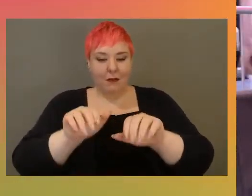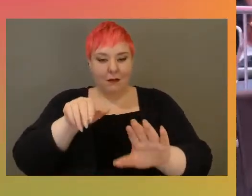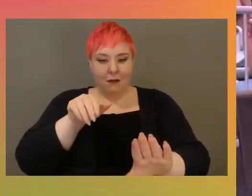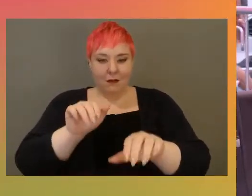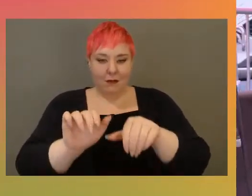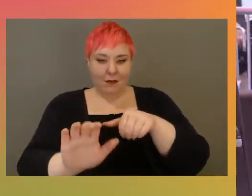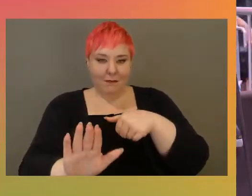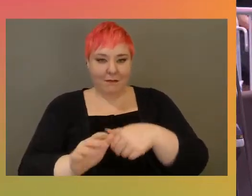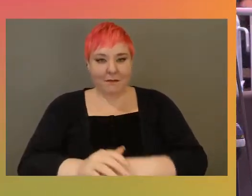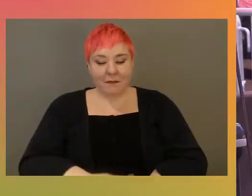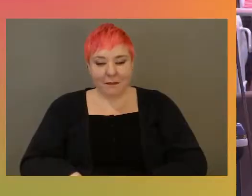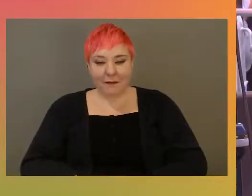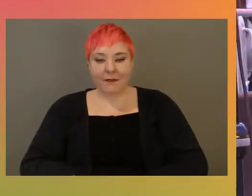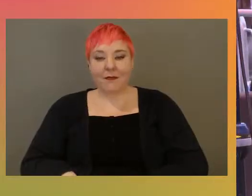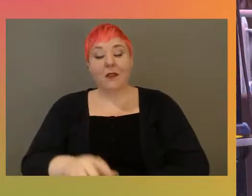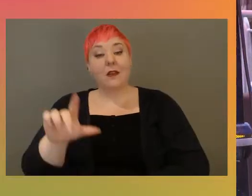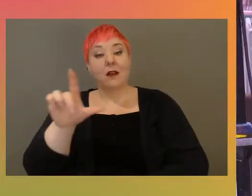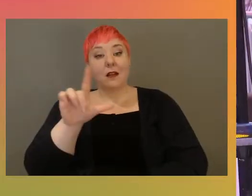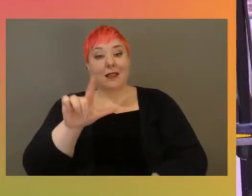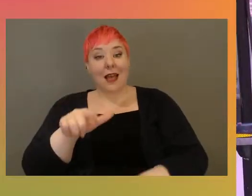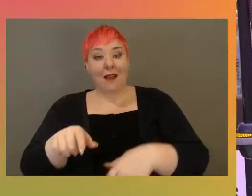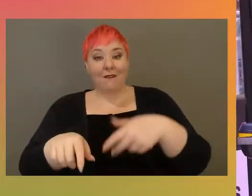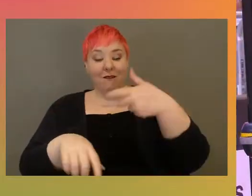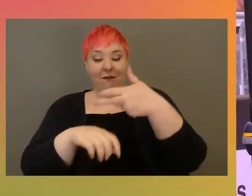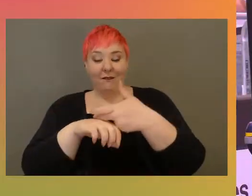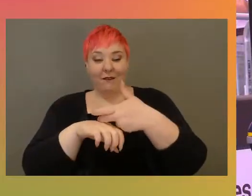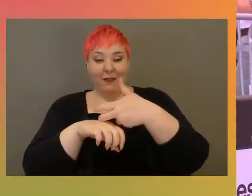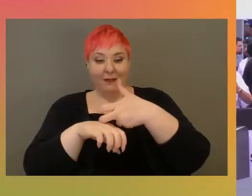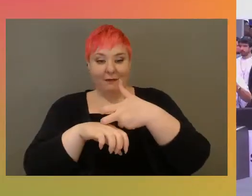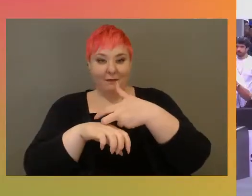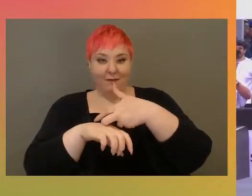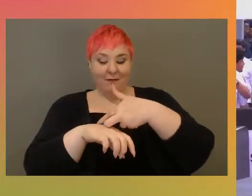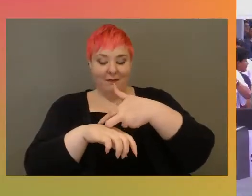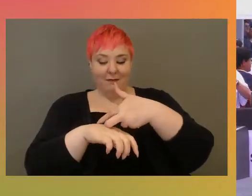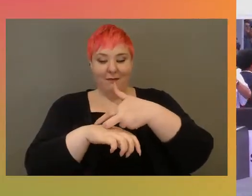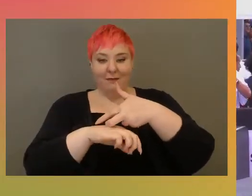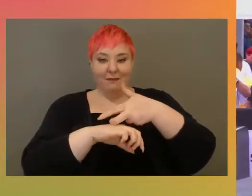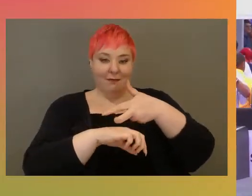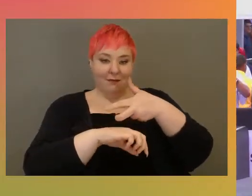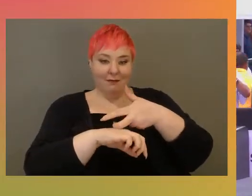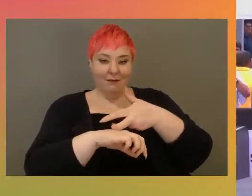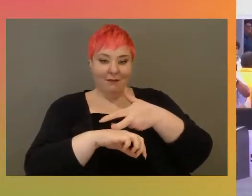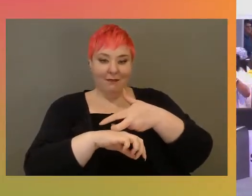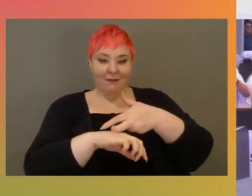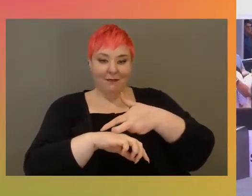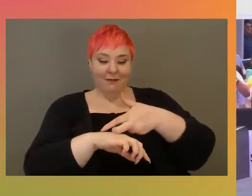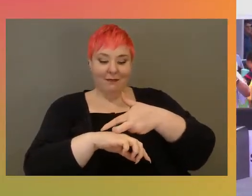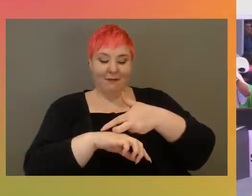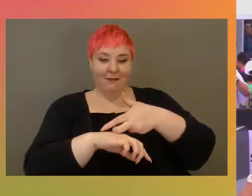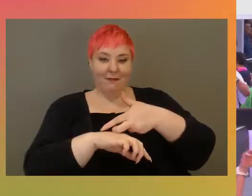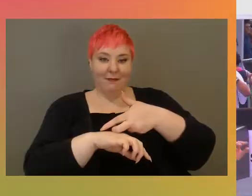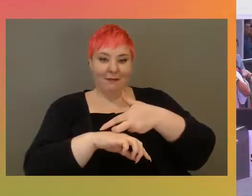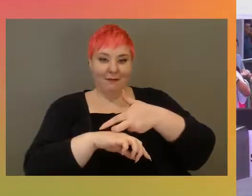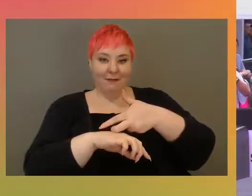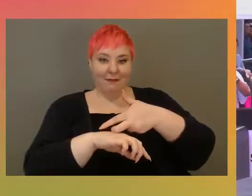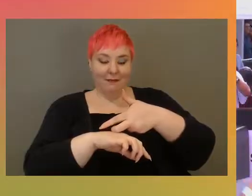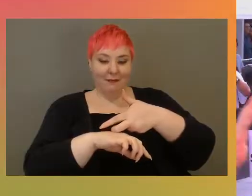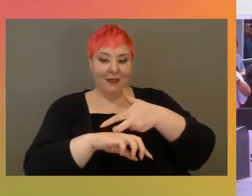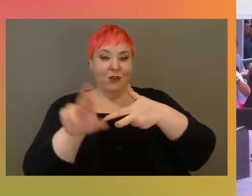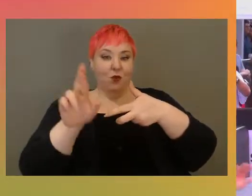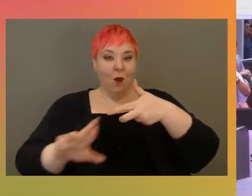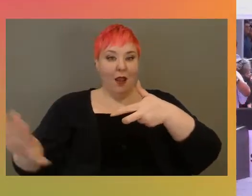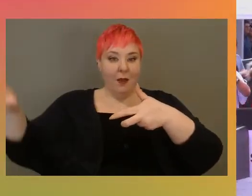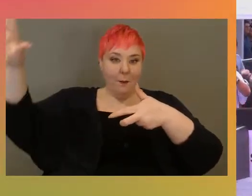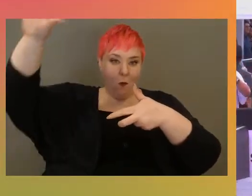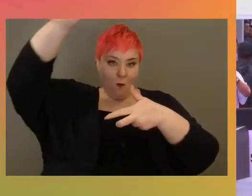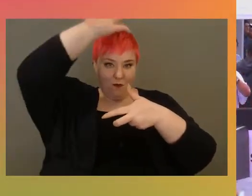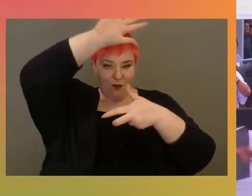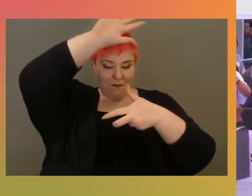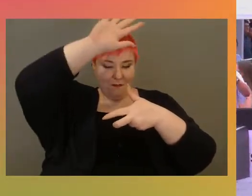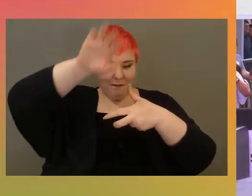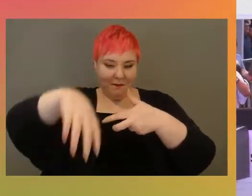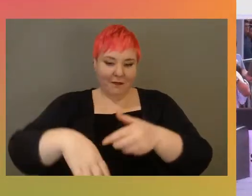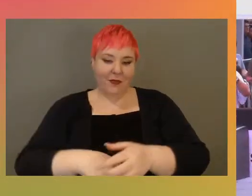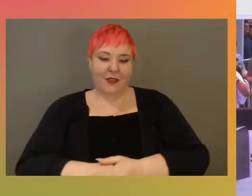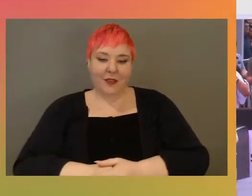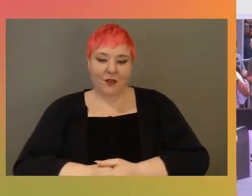DOWNWARD FACING DOG.